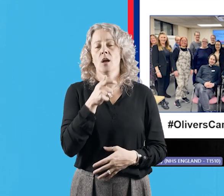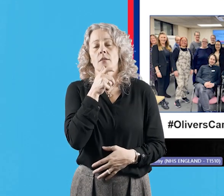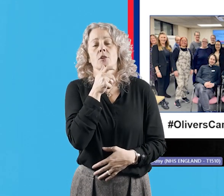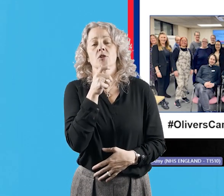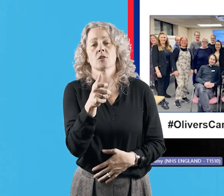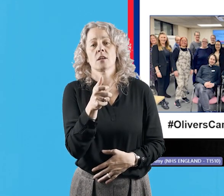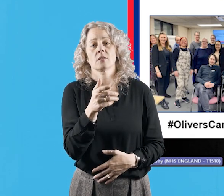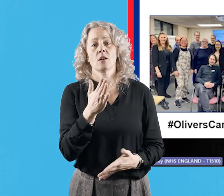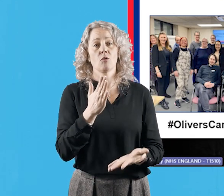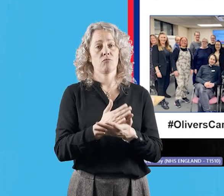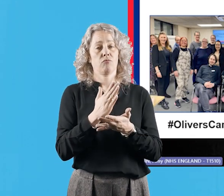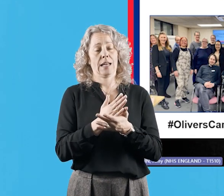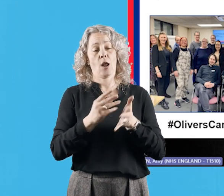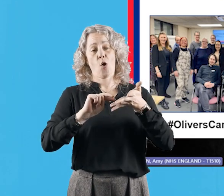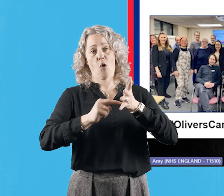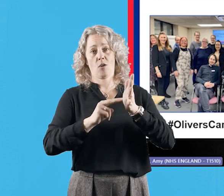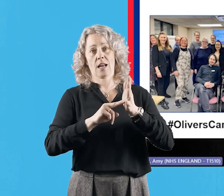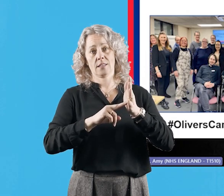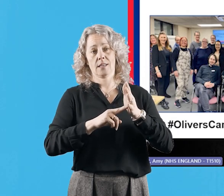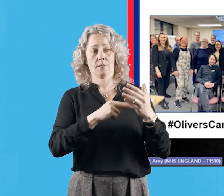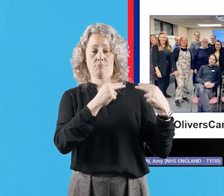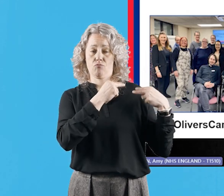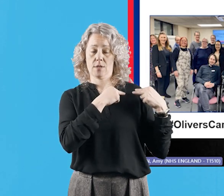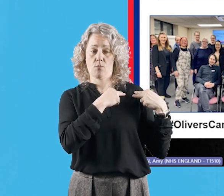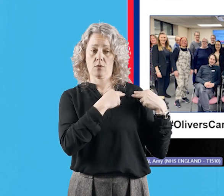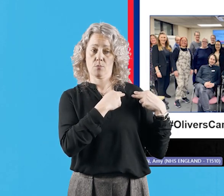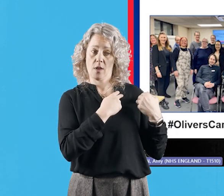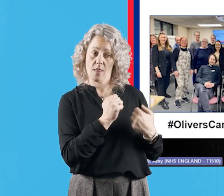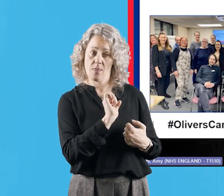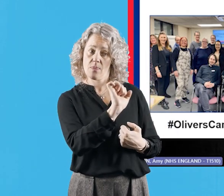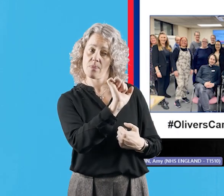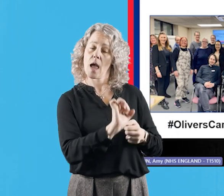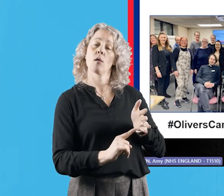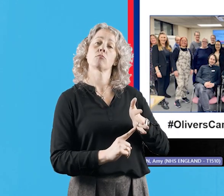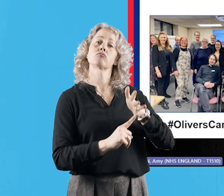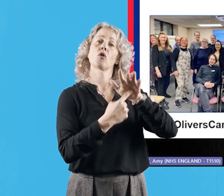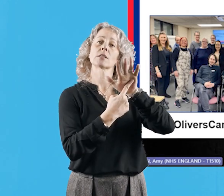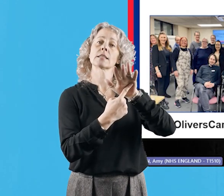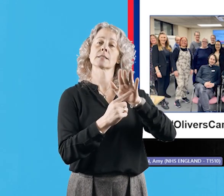you know, it's really the employer and the organisation responsibility to prioritise.